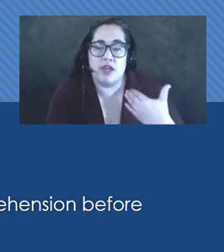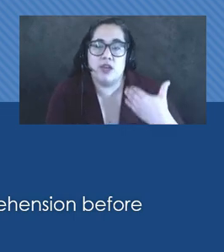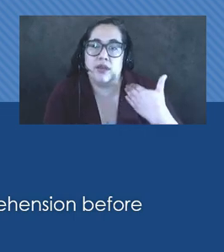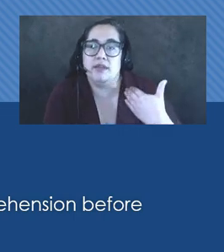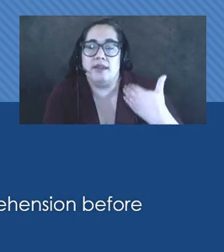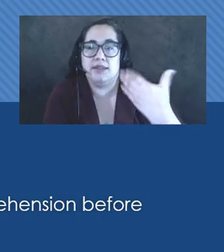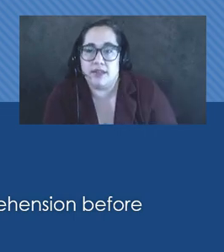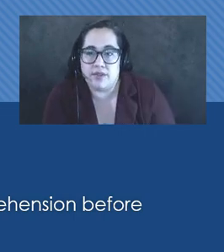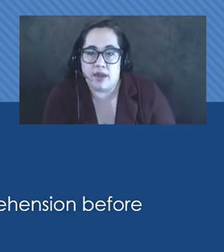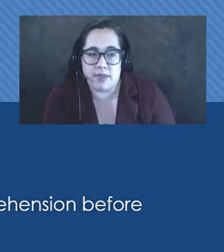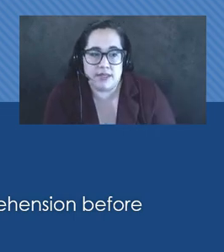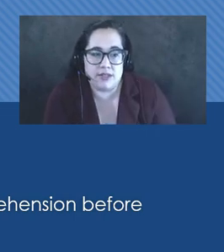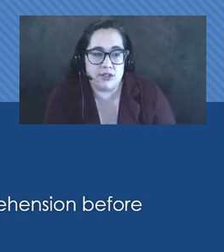that you can then deliver that message.